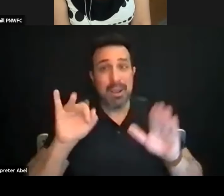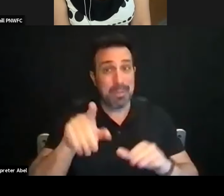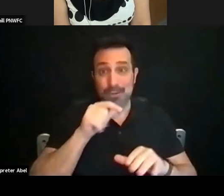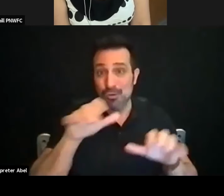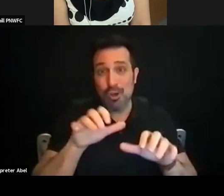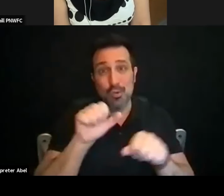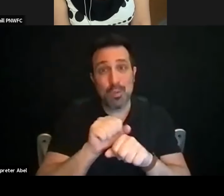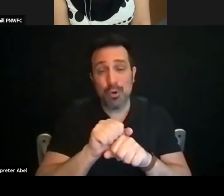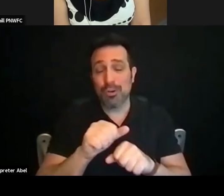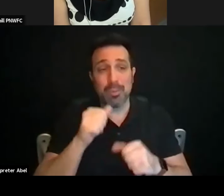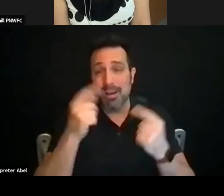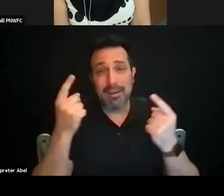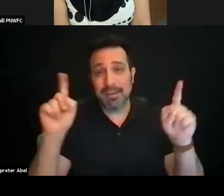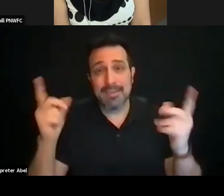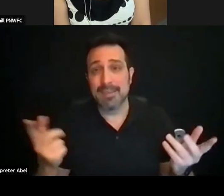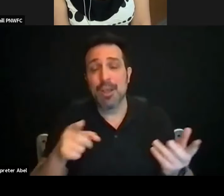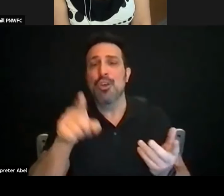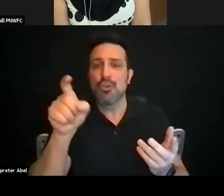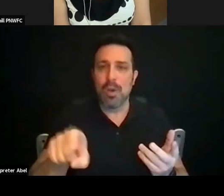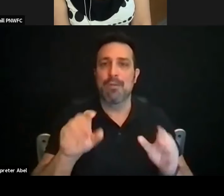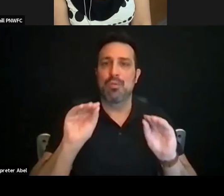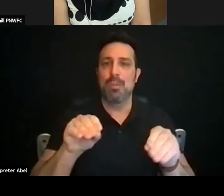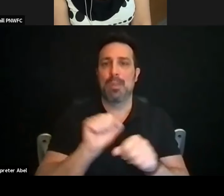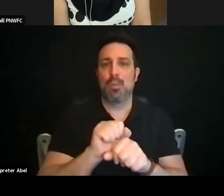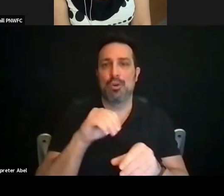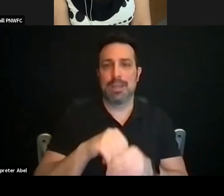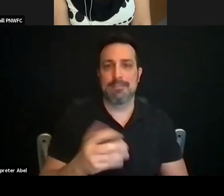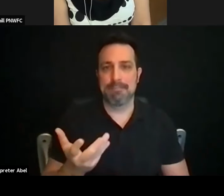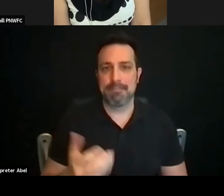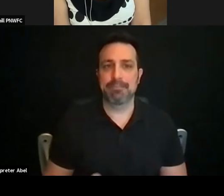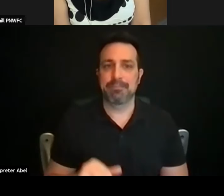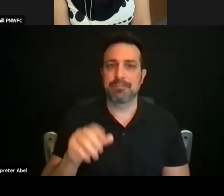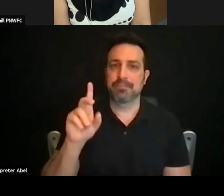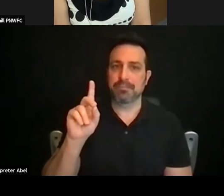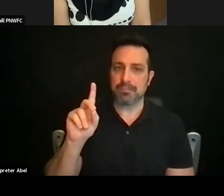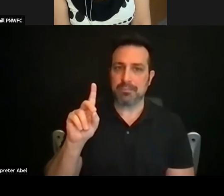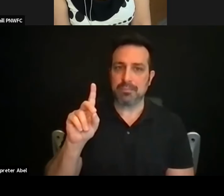you care and you start throwing up little hashtags and all of these great things. Sharing an article is